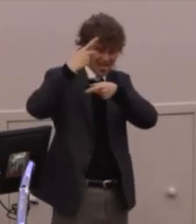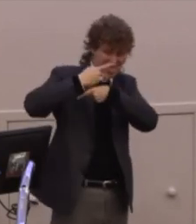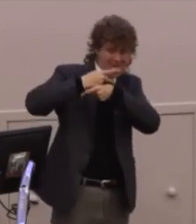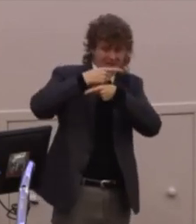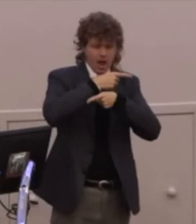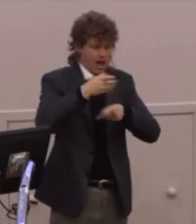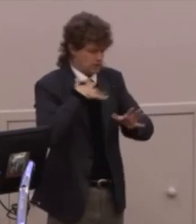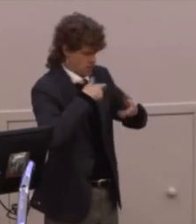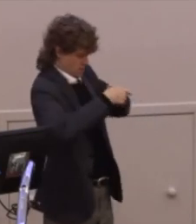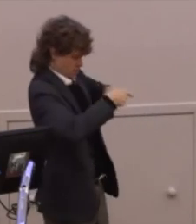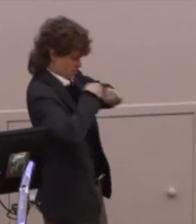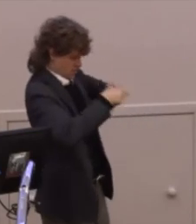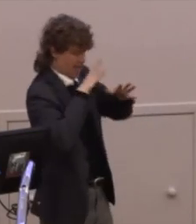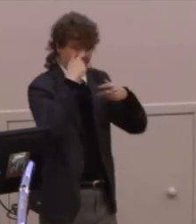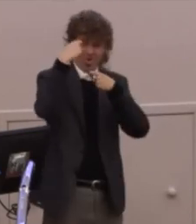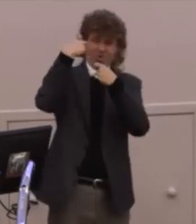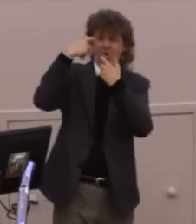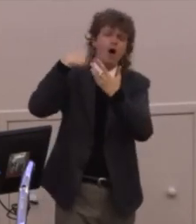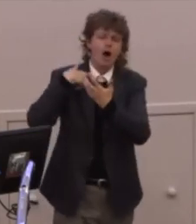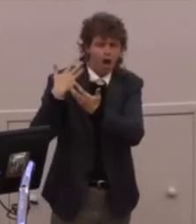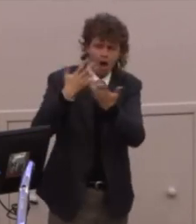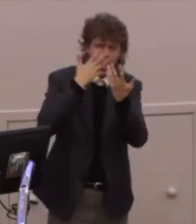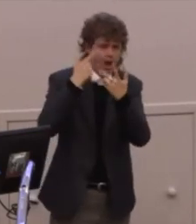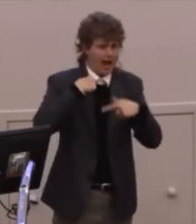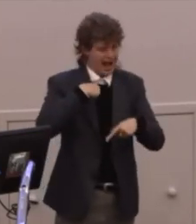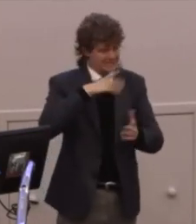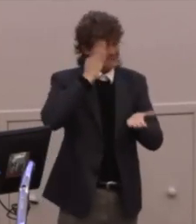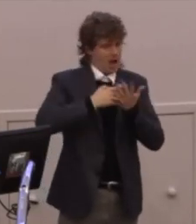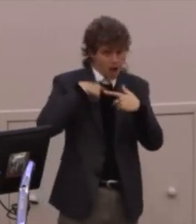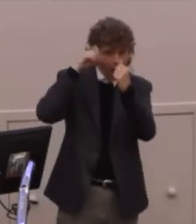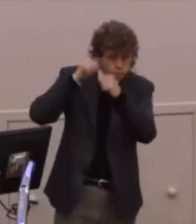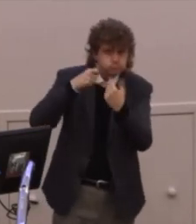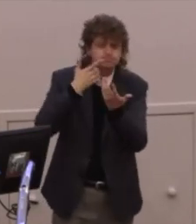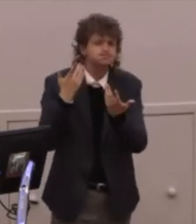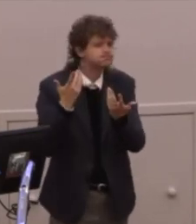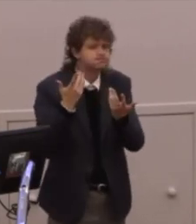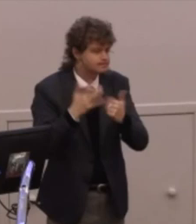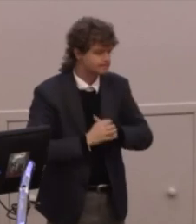or consent. One of the most difficult things that queer people with disabilities face is